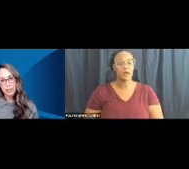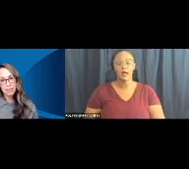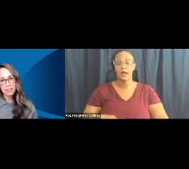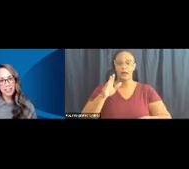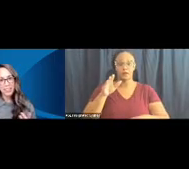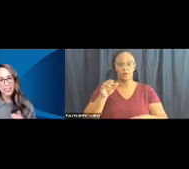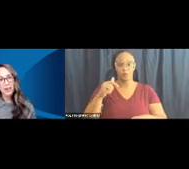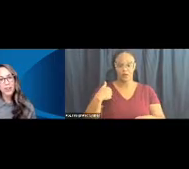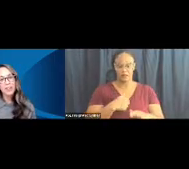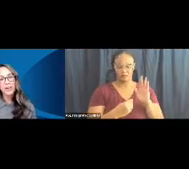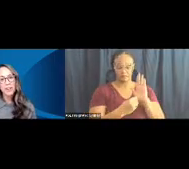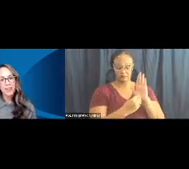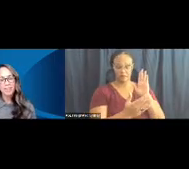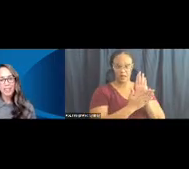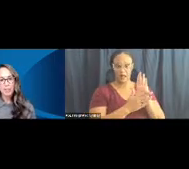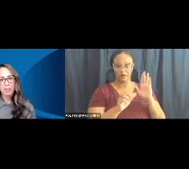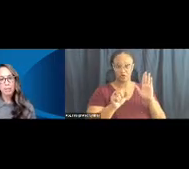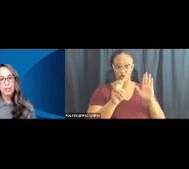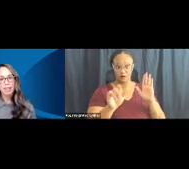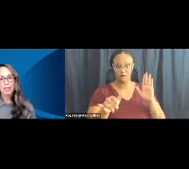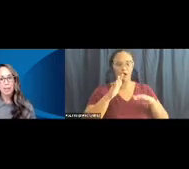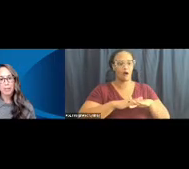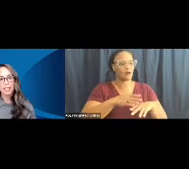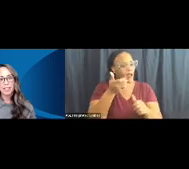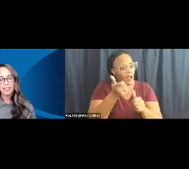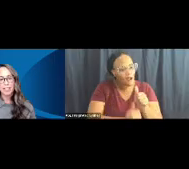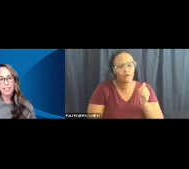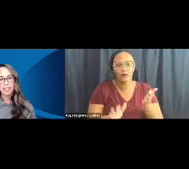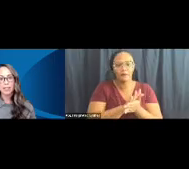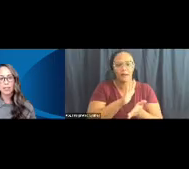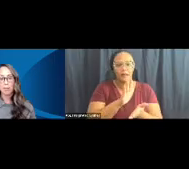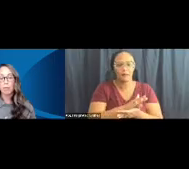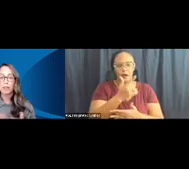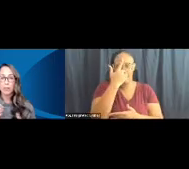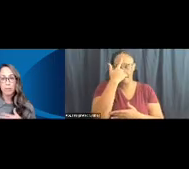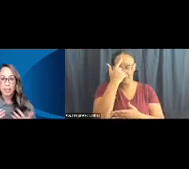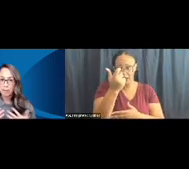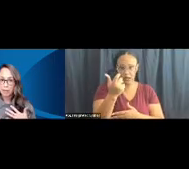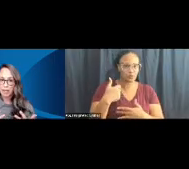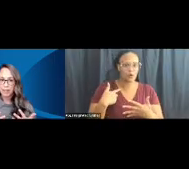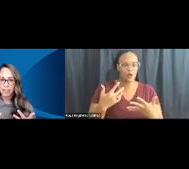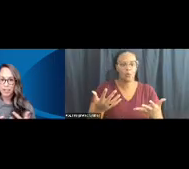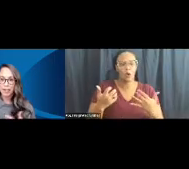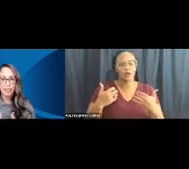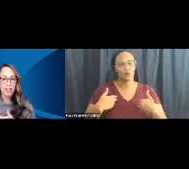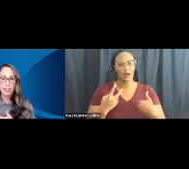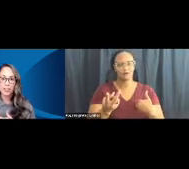mentioned earlier, a core goal of the SPPI summary series is to support two-way communication. Not